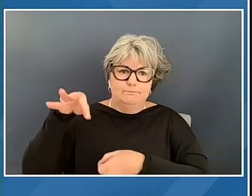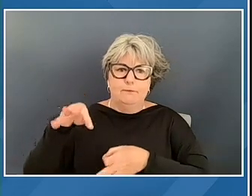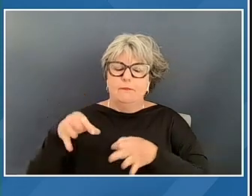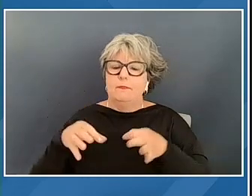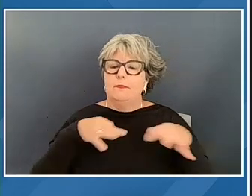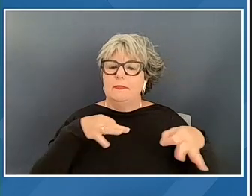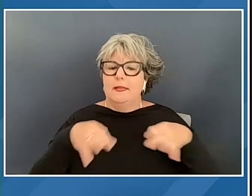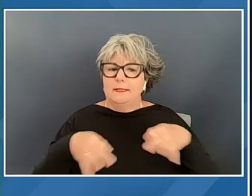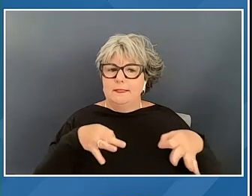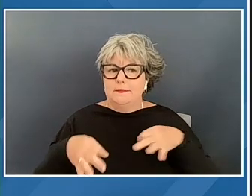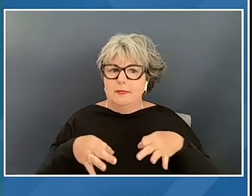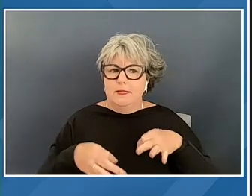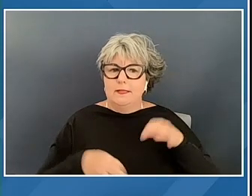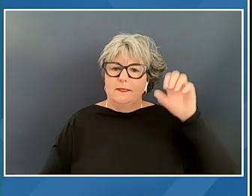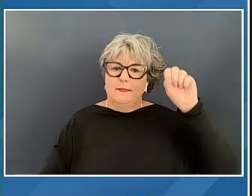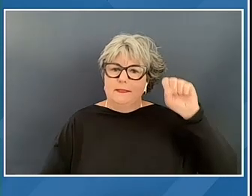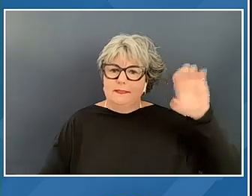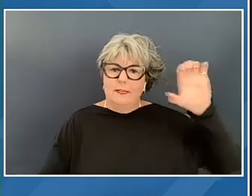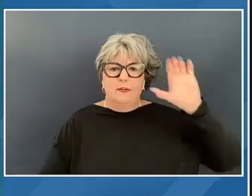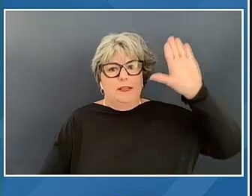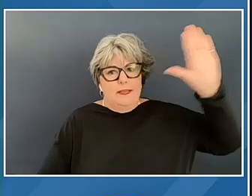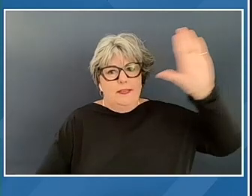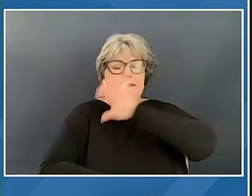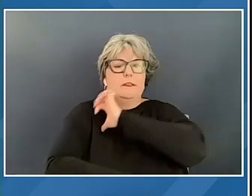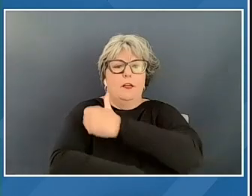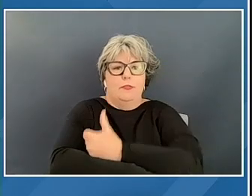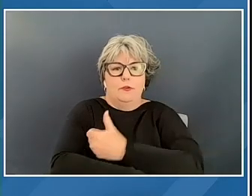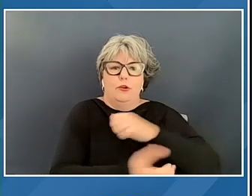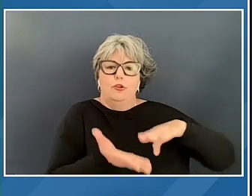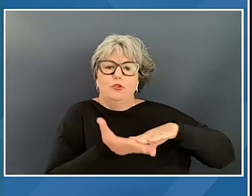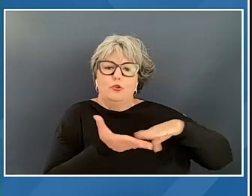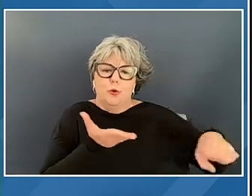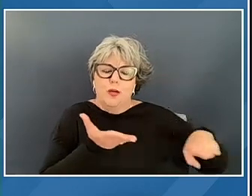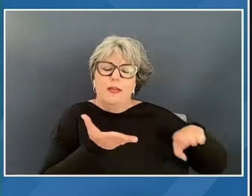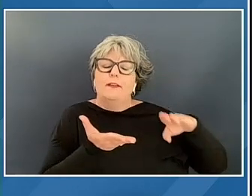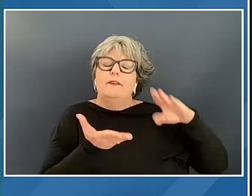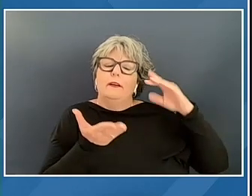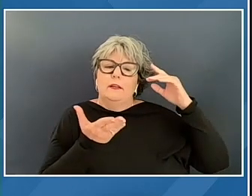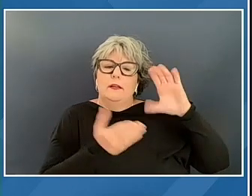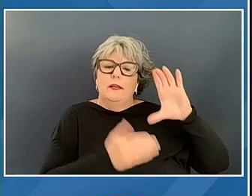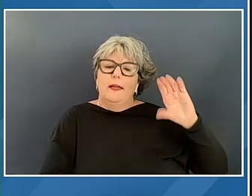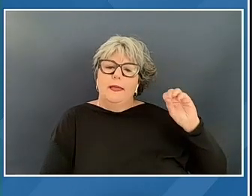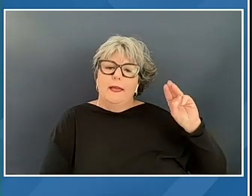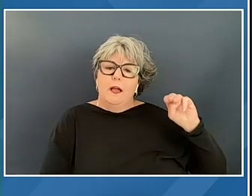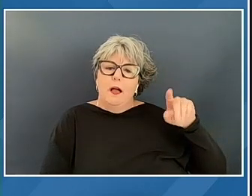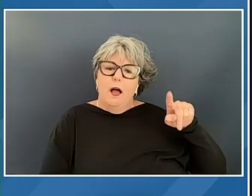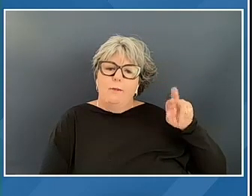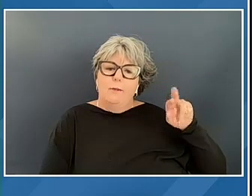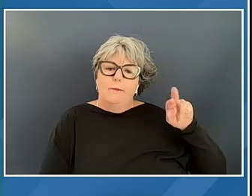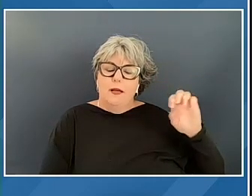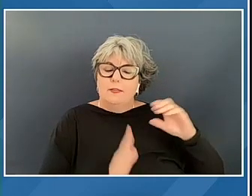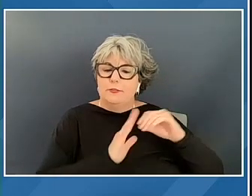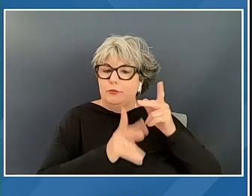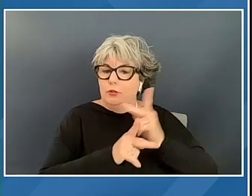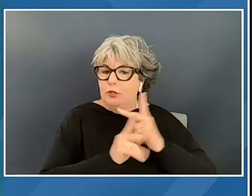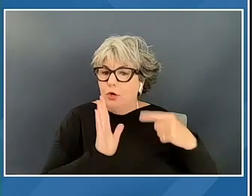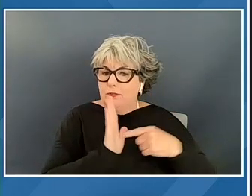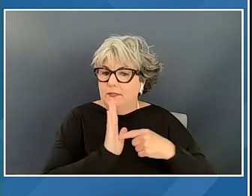Secretary's authority to waive and compromise student loan debt. The title of this negotiated rulemaking